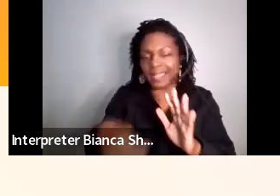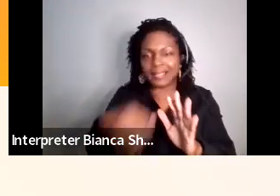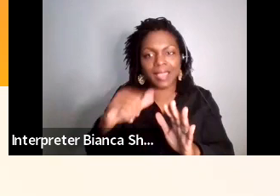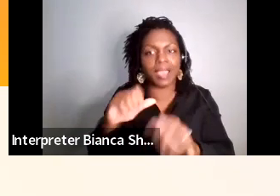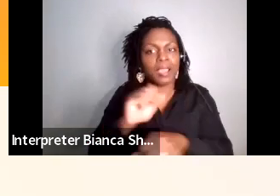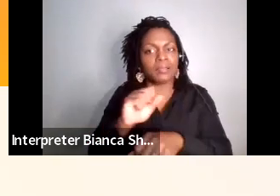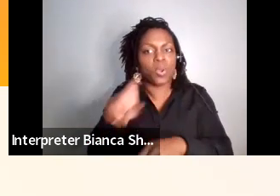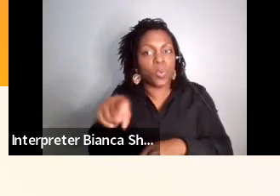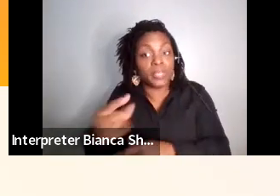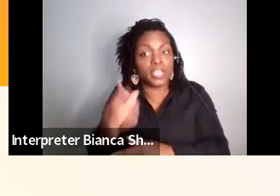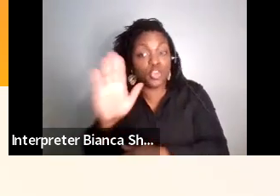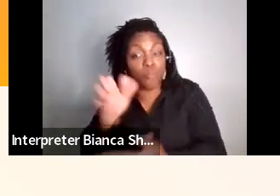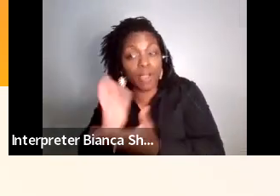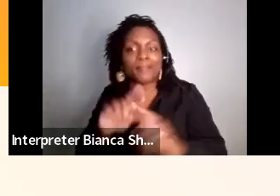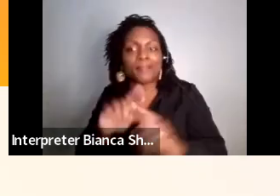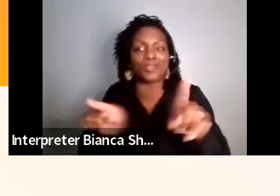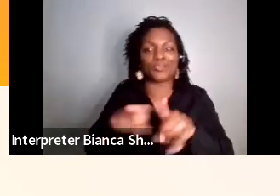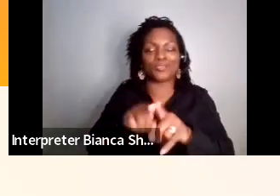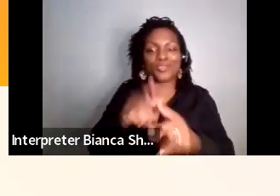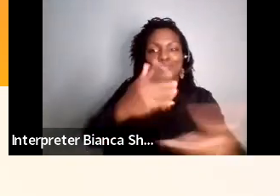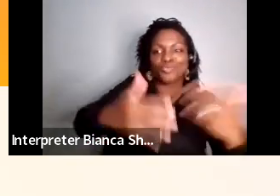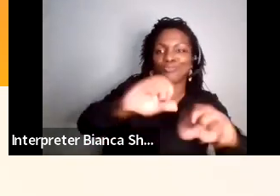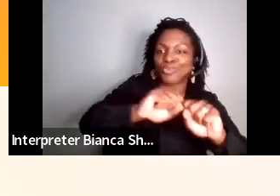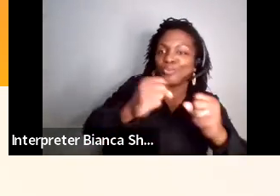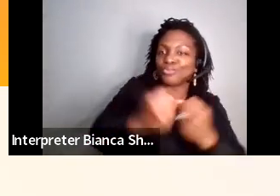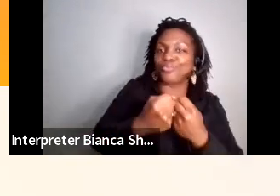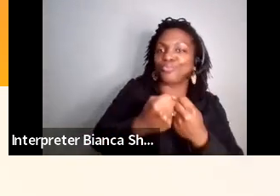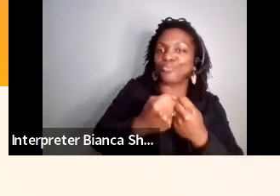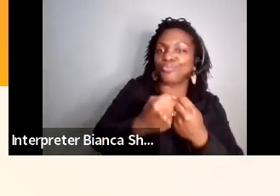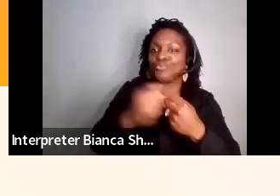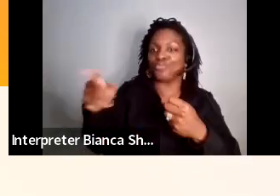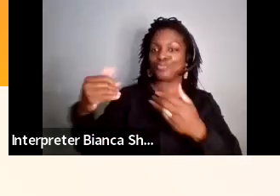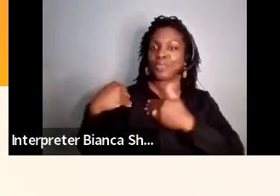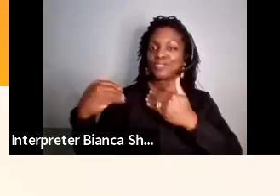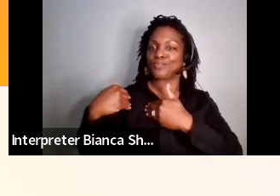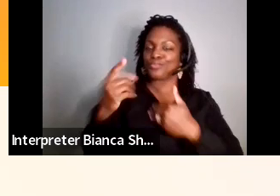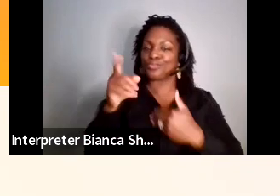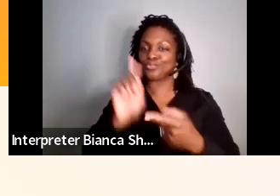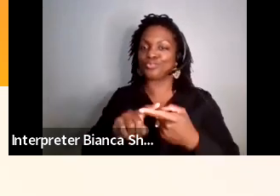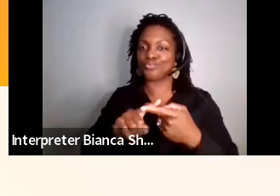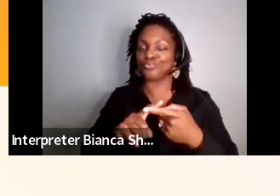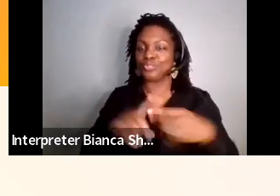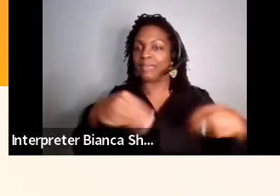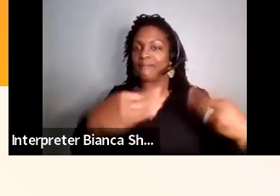The pretty amazing thing about whylf is these expectations of high standards that it's it's not just about you.